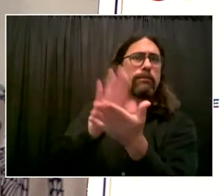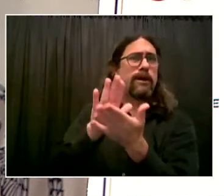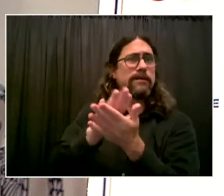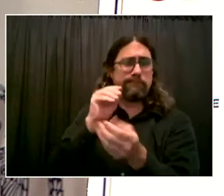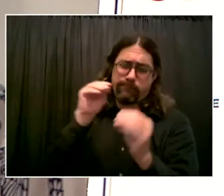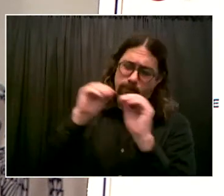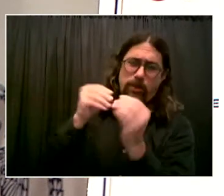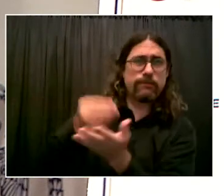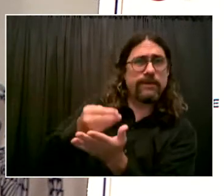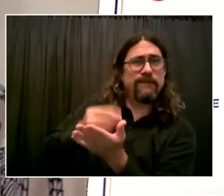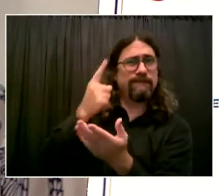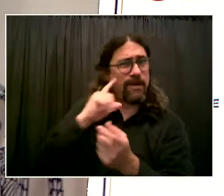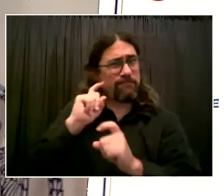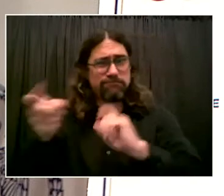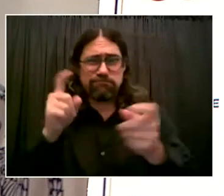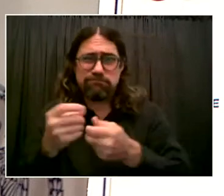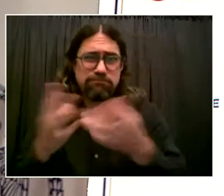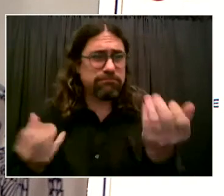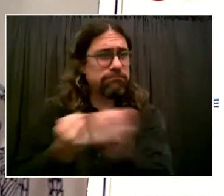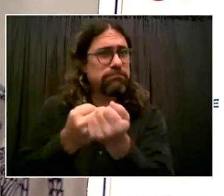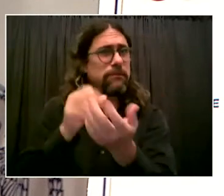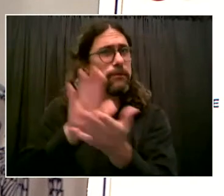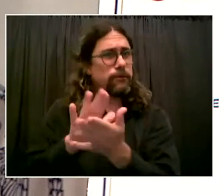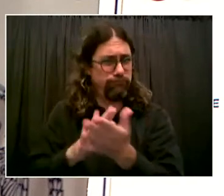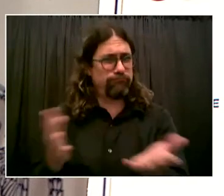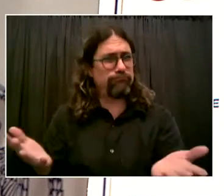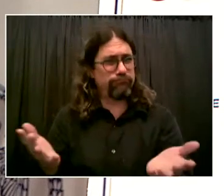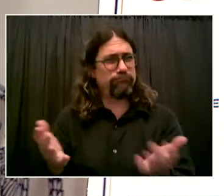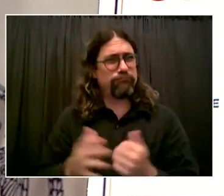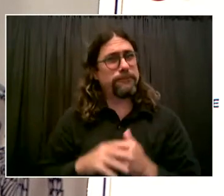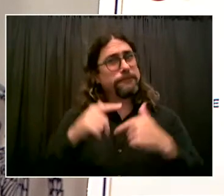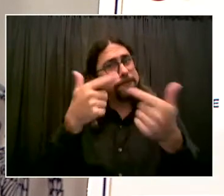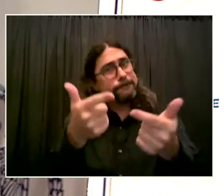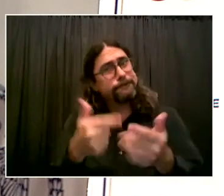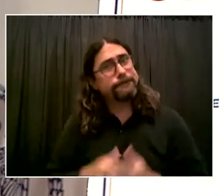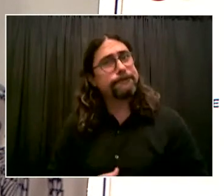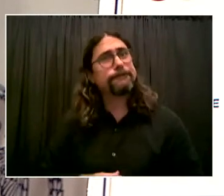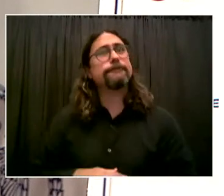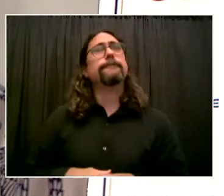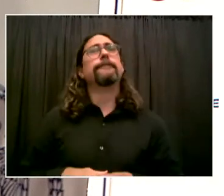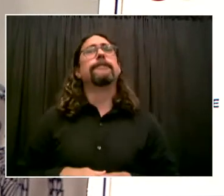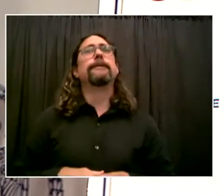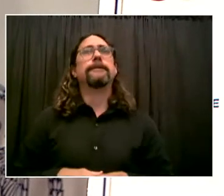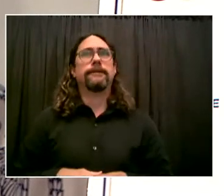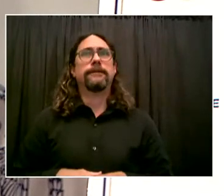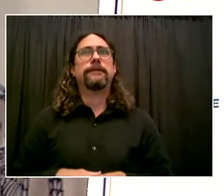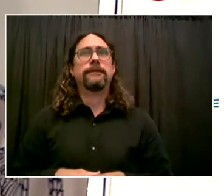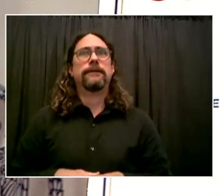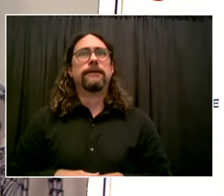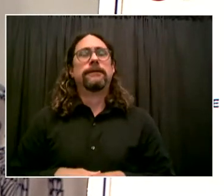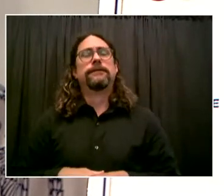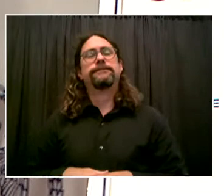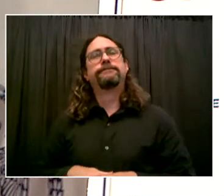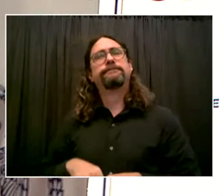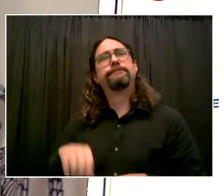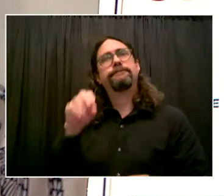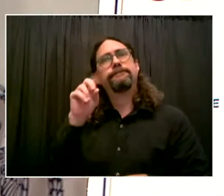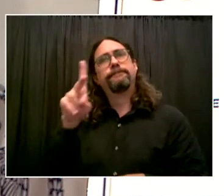NEED TO. BUT THAT'S NOT THE GOAL. THE GOAL IS TO HAVE EVERY SINGLE CHILD BACK IN SCHOOL.